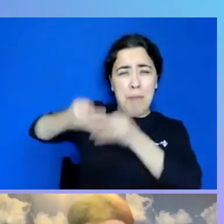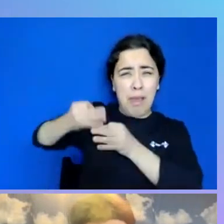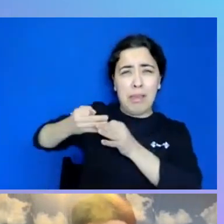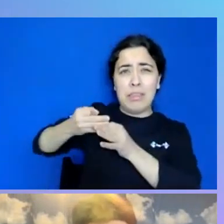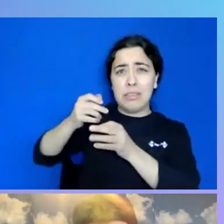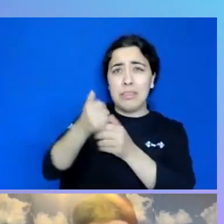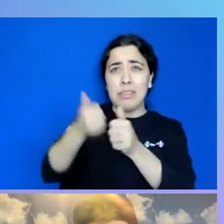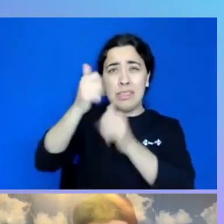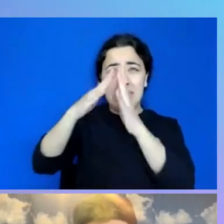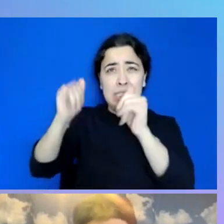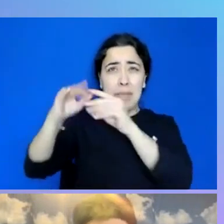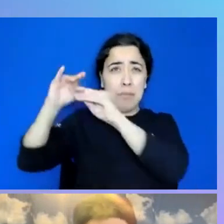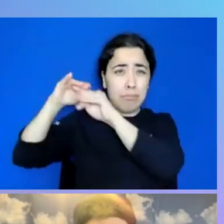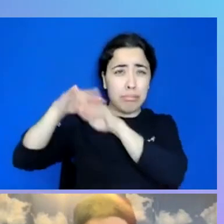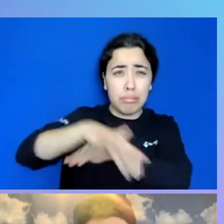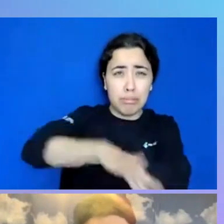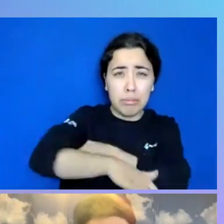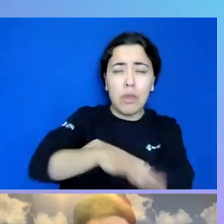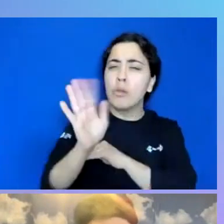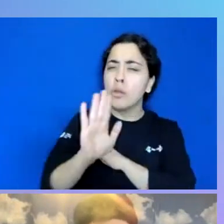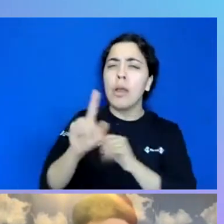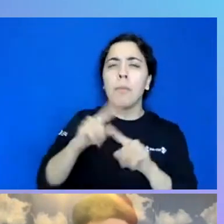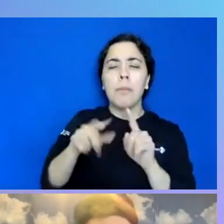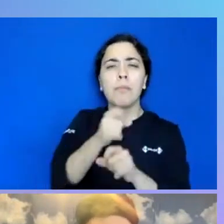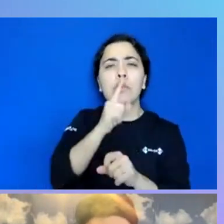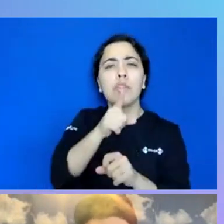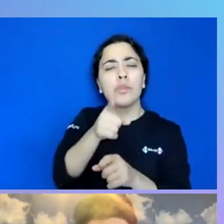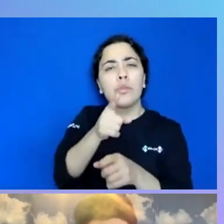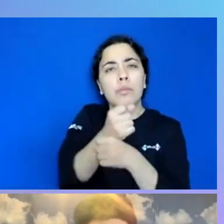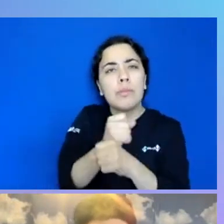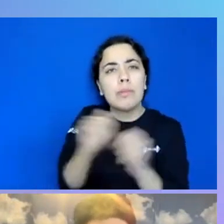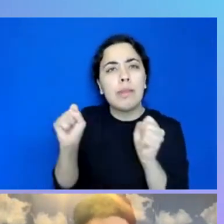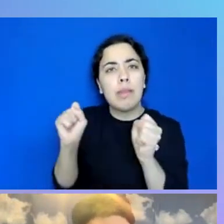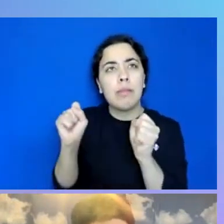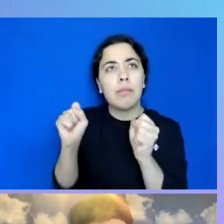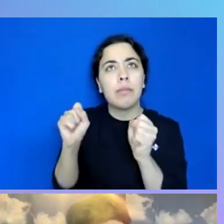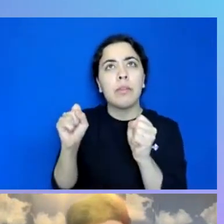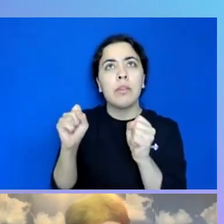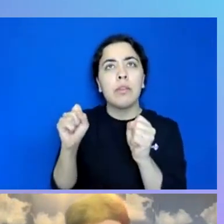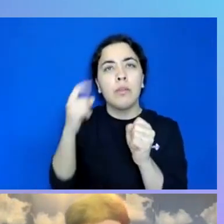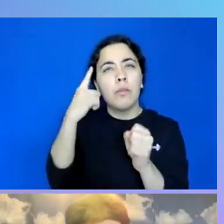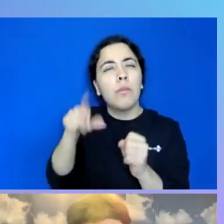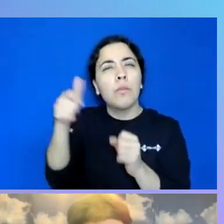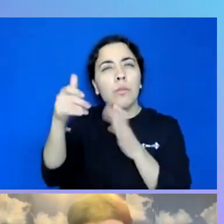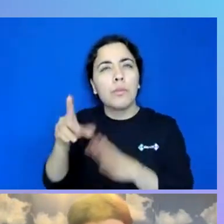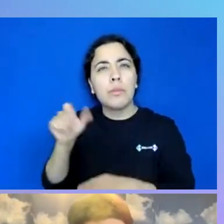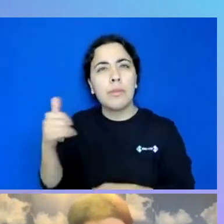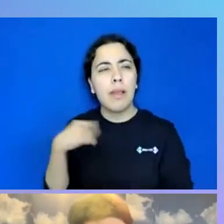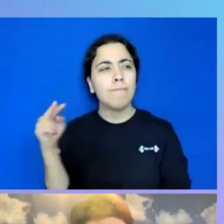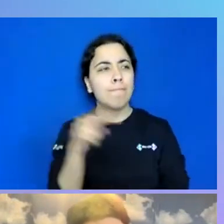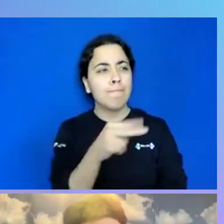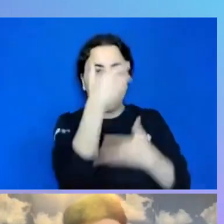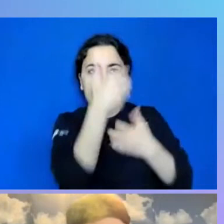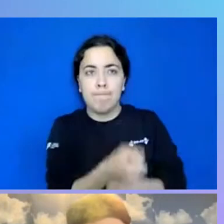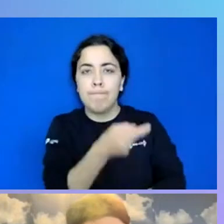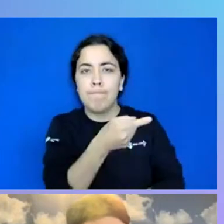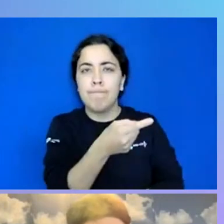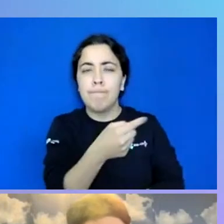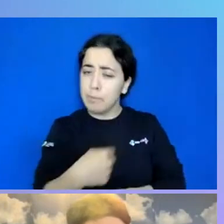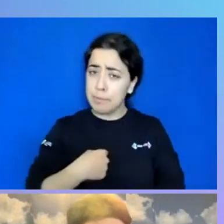advocate for someone that has a disability. I'm much less likely to approach someone who uses a lot of ableist language to ask